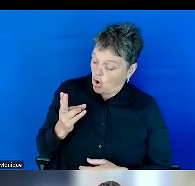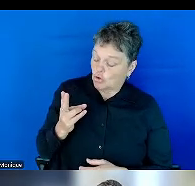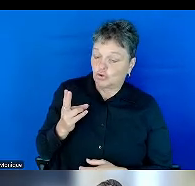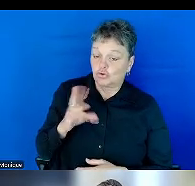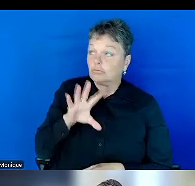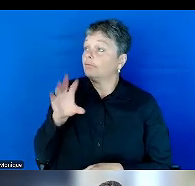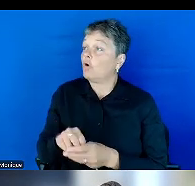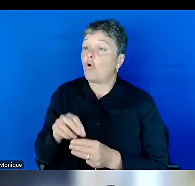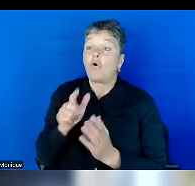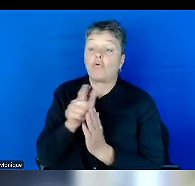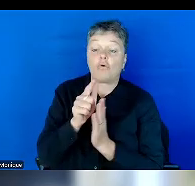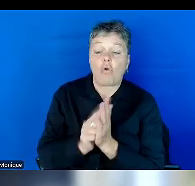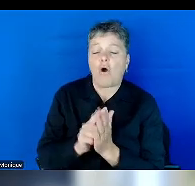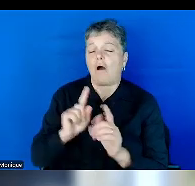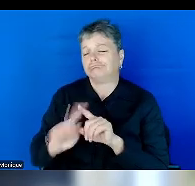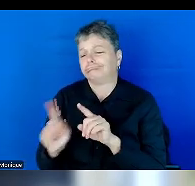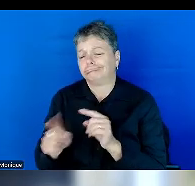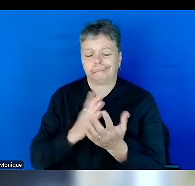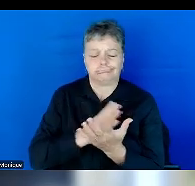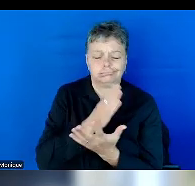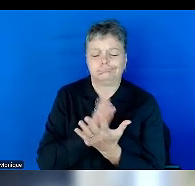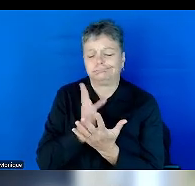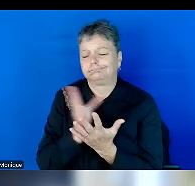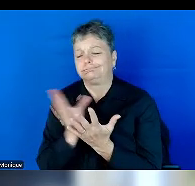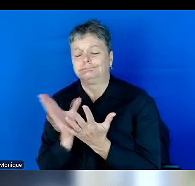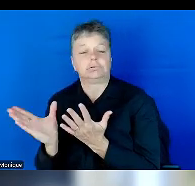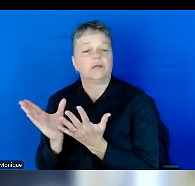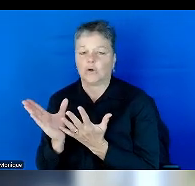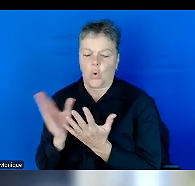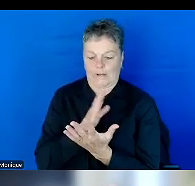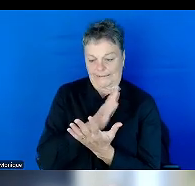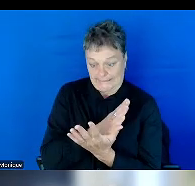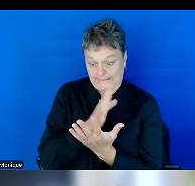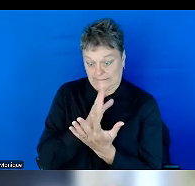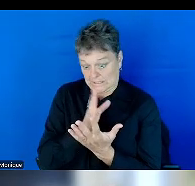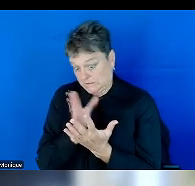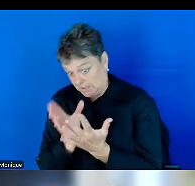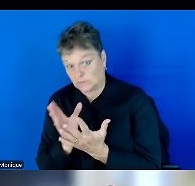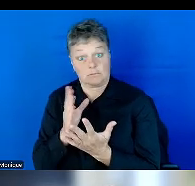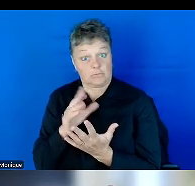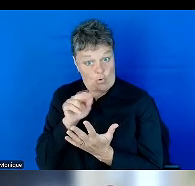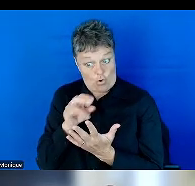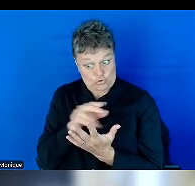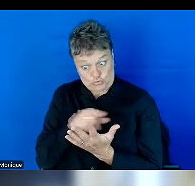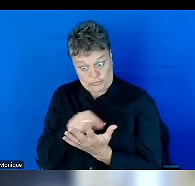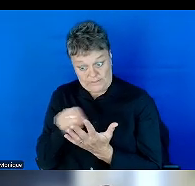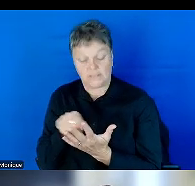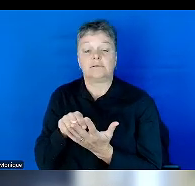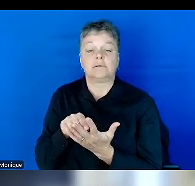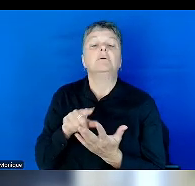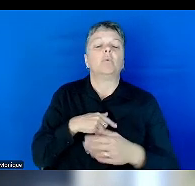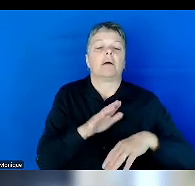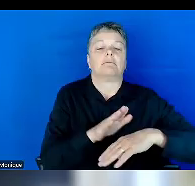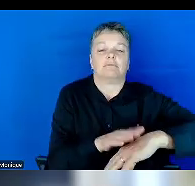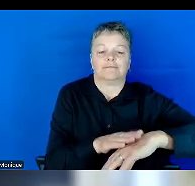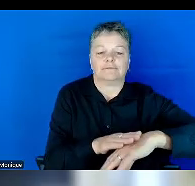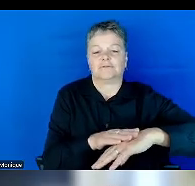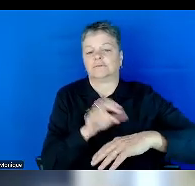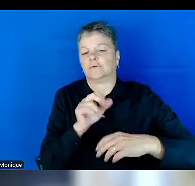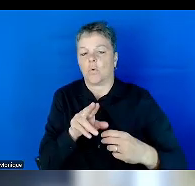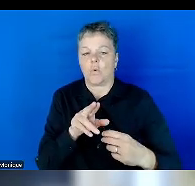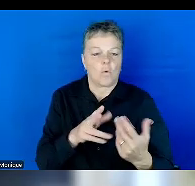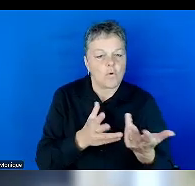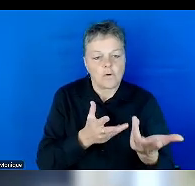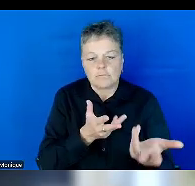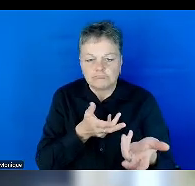with disability may have. Um the issue itself or the the legal problem has to be a problem within